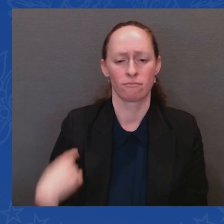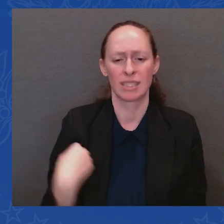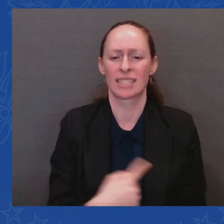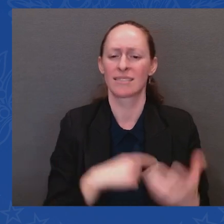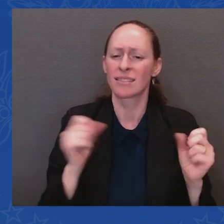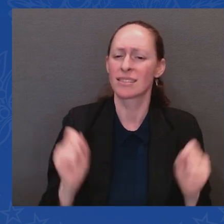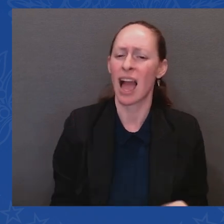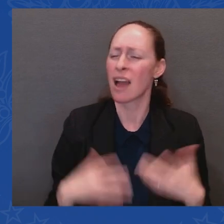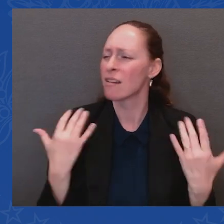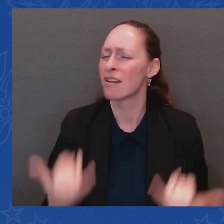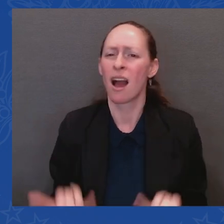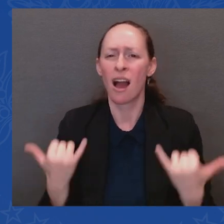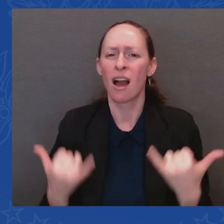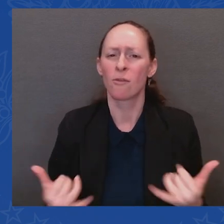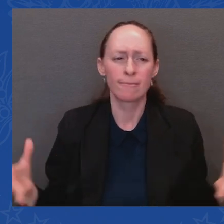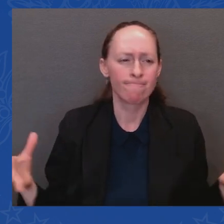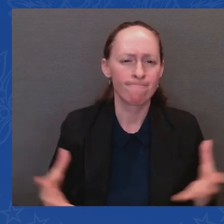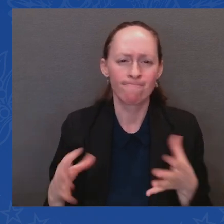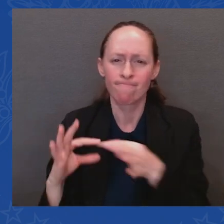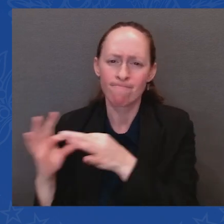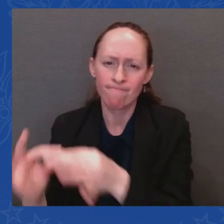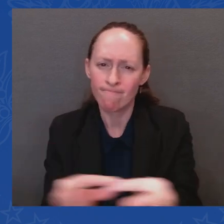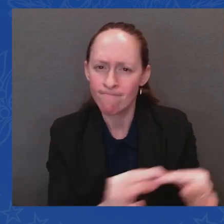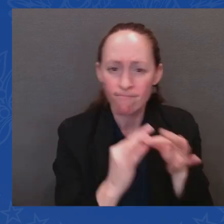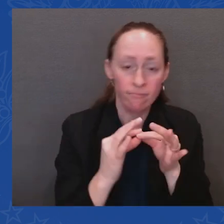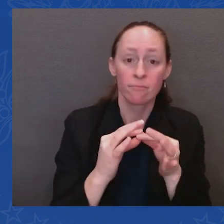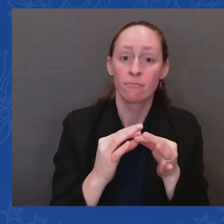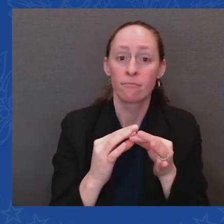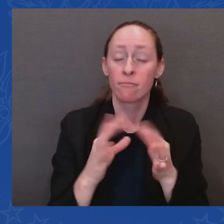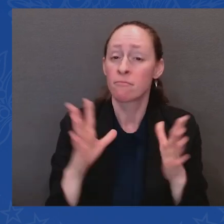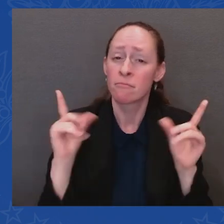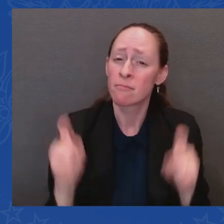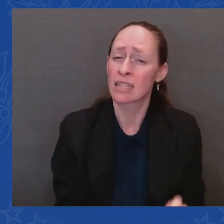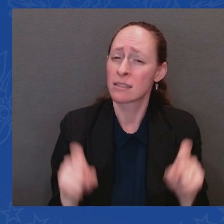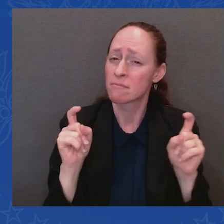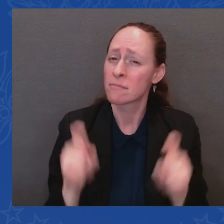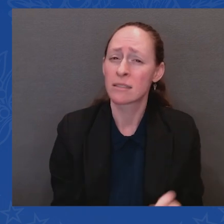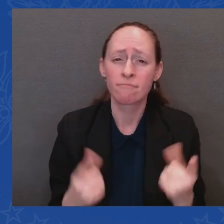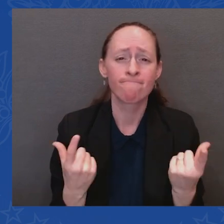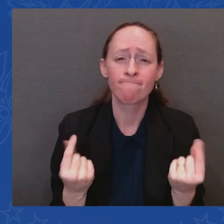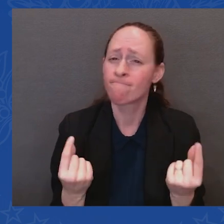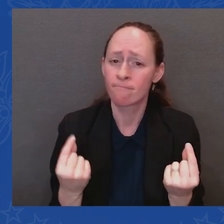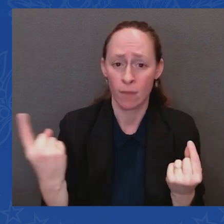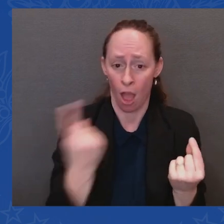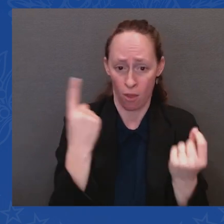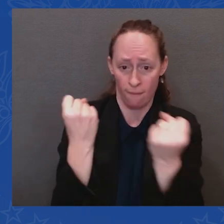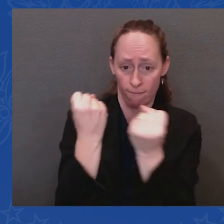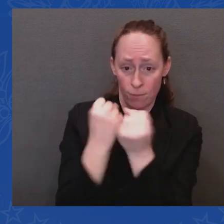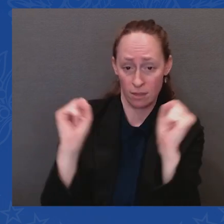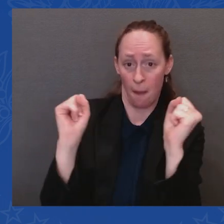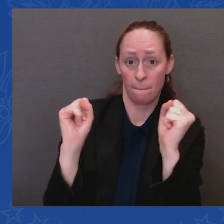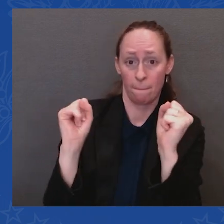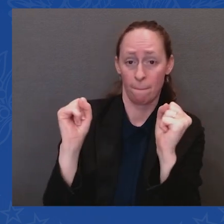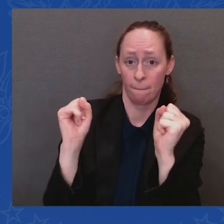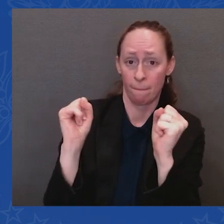what we must do to keep that light burning, to keep it shining in every window and door for generations to come.